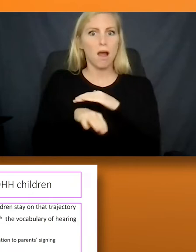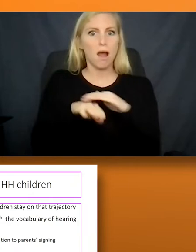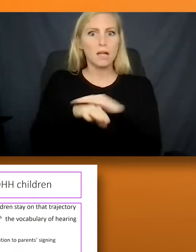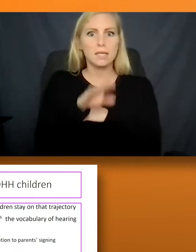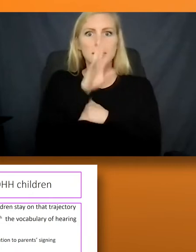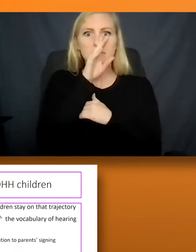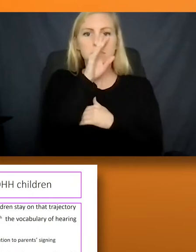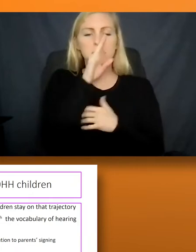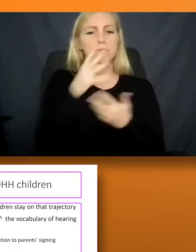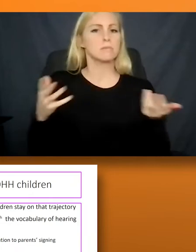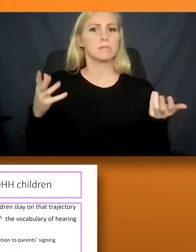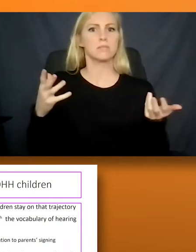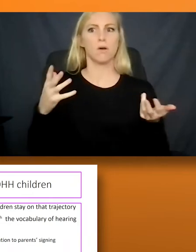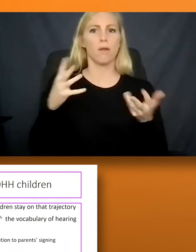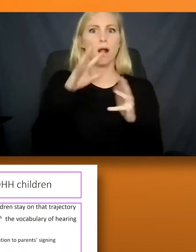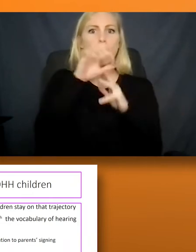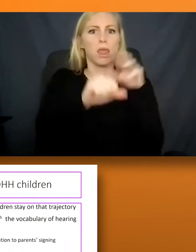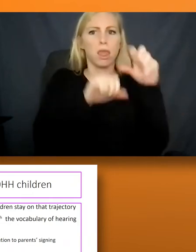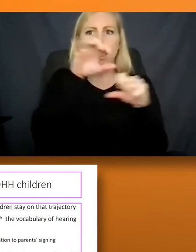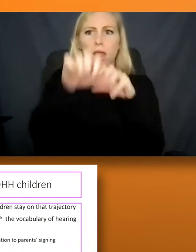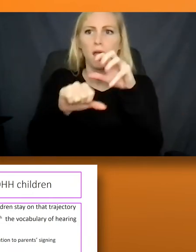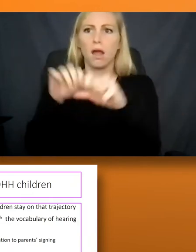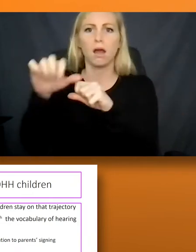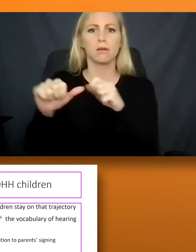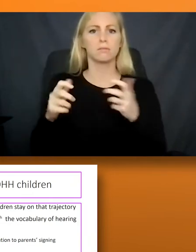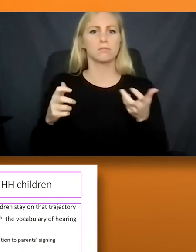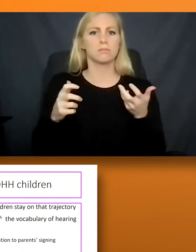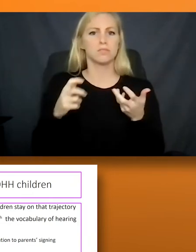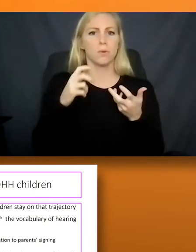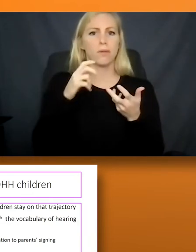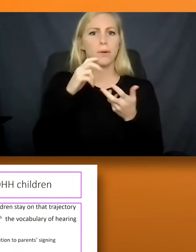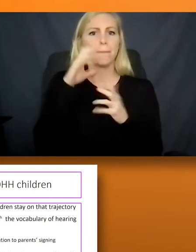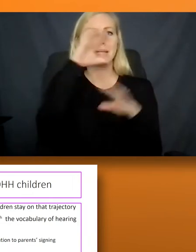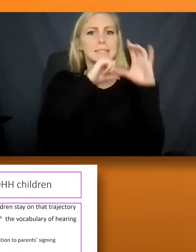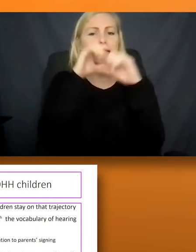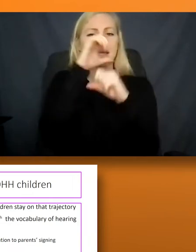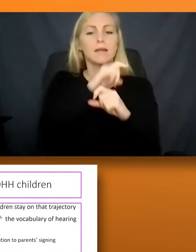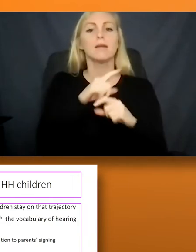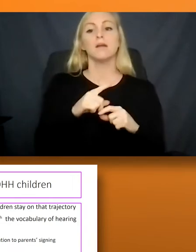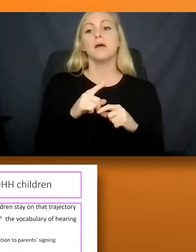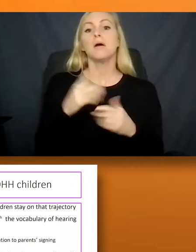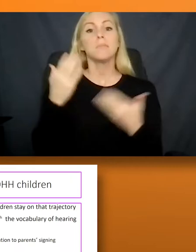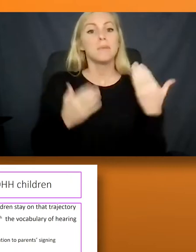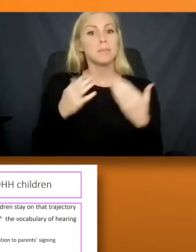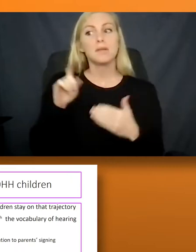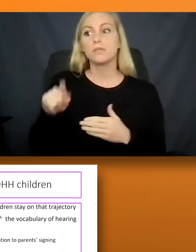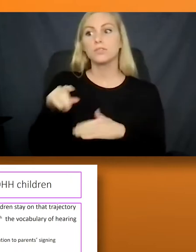Therefore, they're catching some things, but not others. It could be that they should be accessing sign language